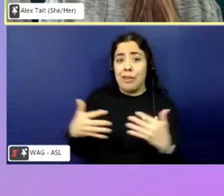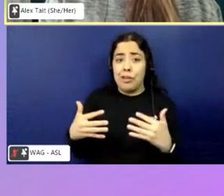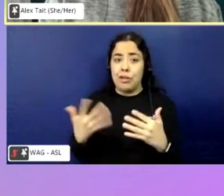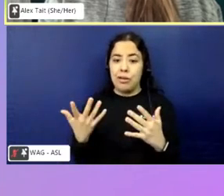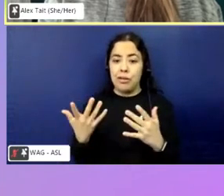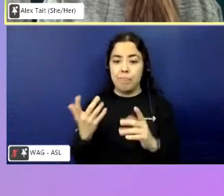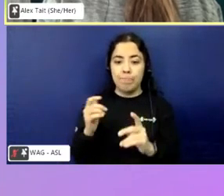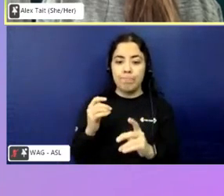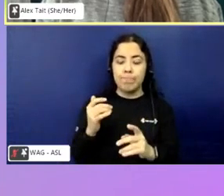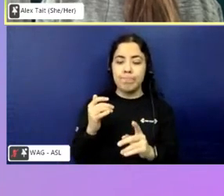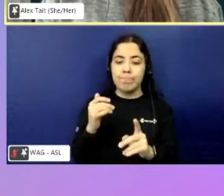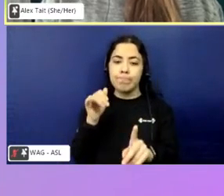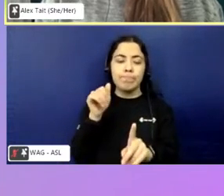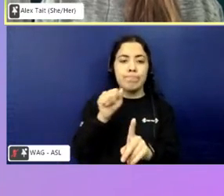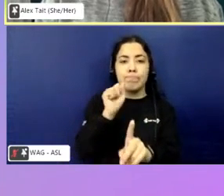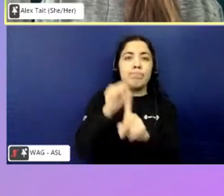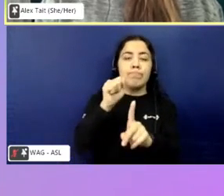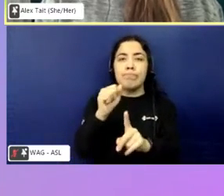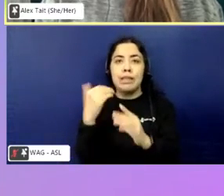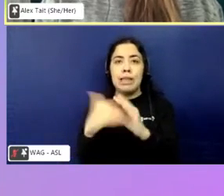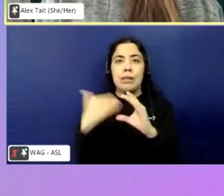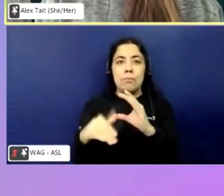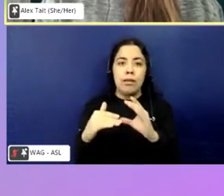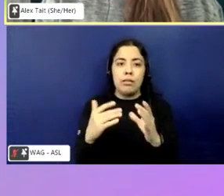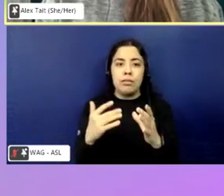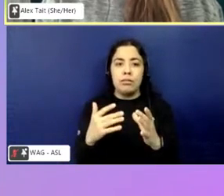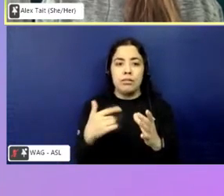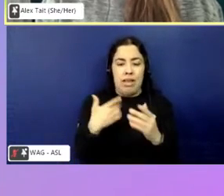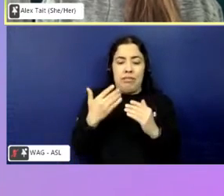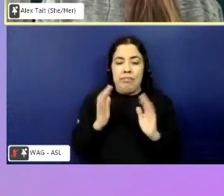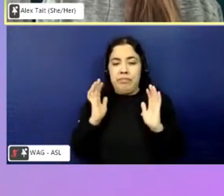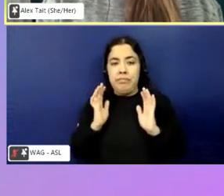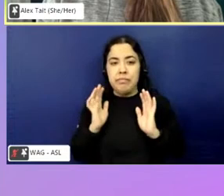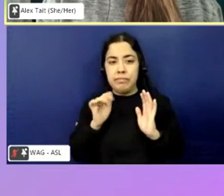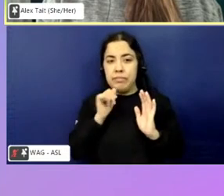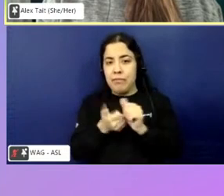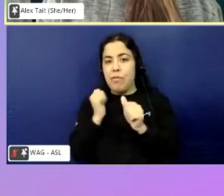or trapped. Fear of hacking via phishing emails limits my